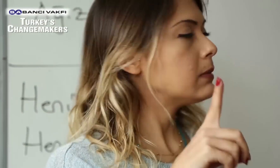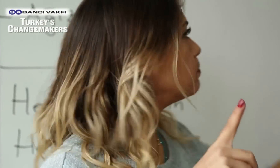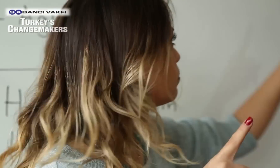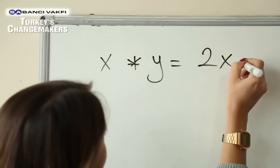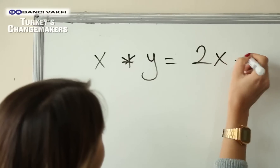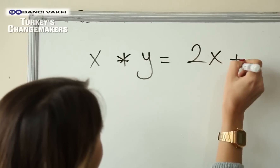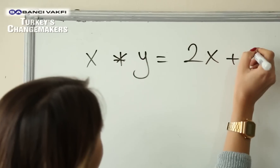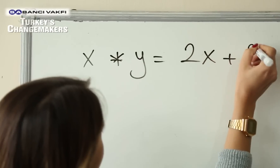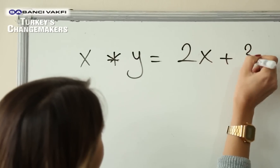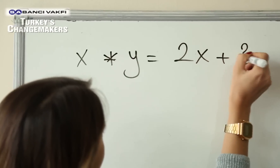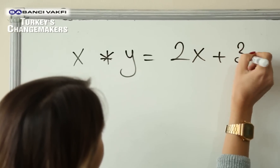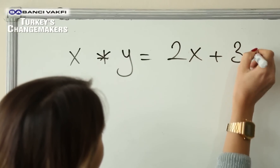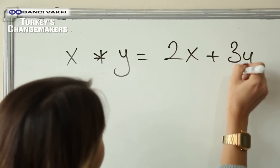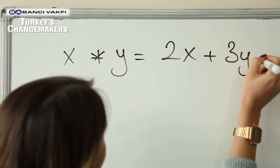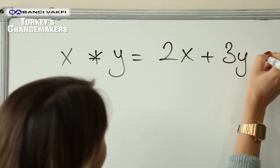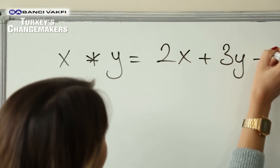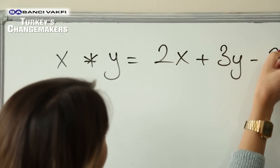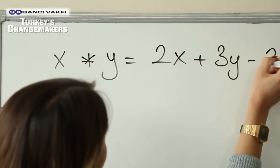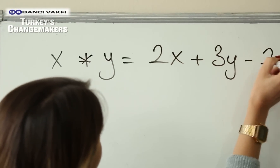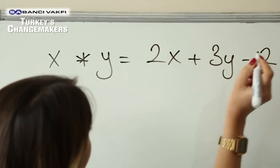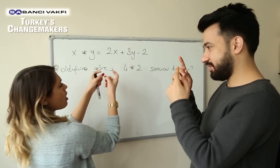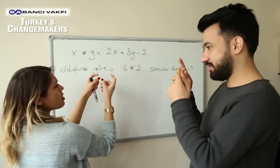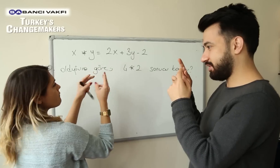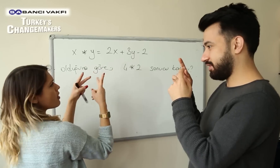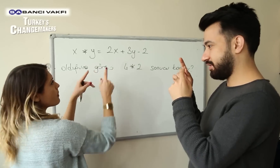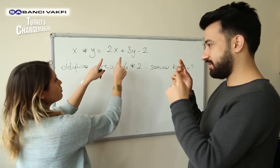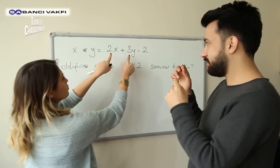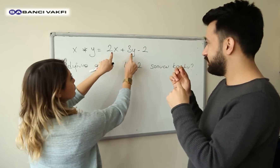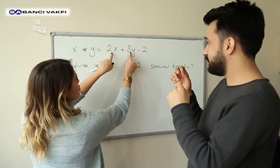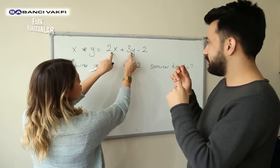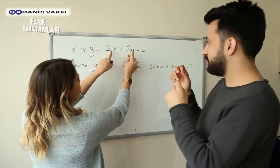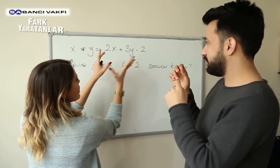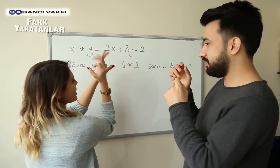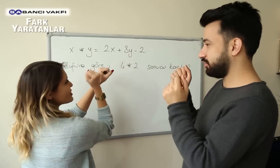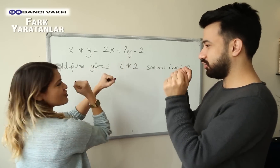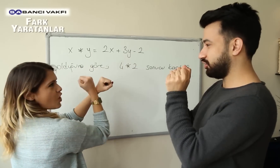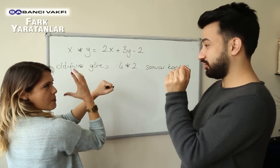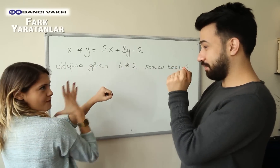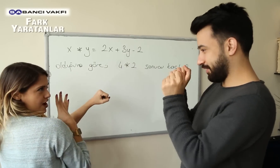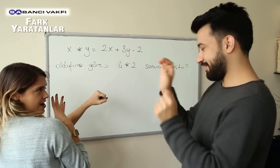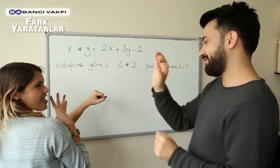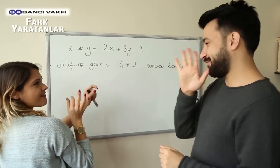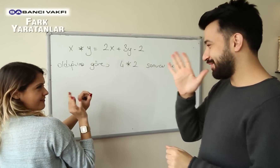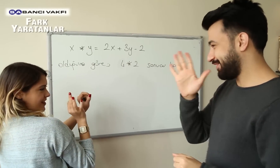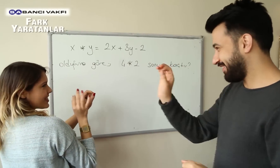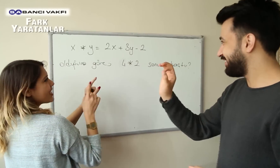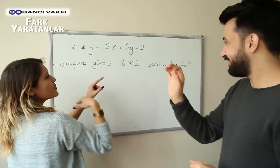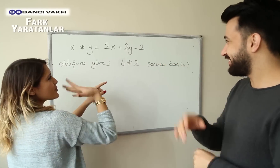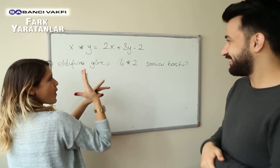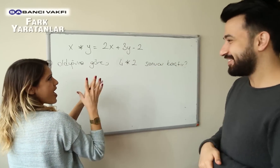Up to date, she taught sign language to around 200 people in different activities… …and assisted many people in learning mathematics with sign language.